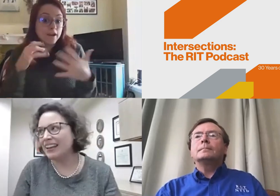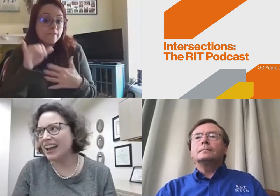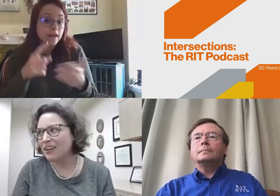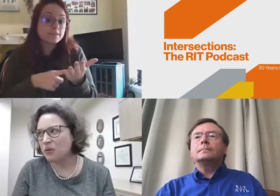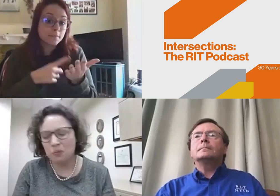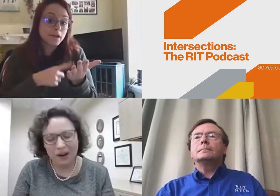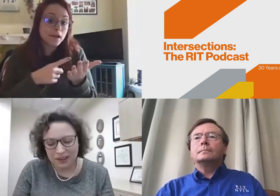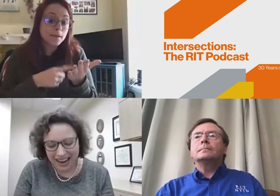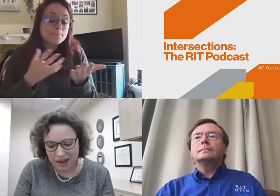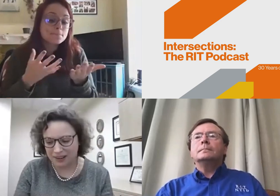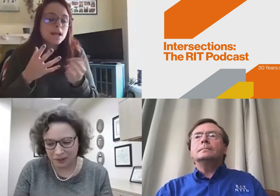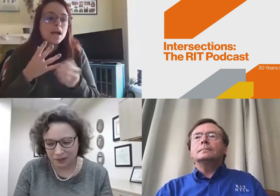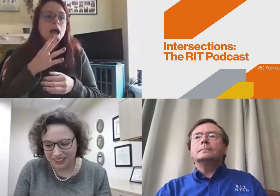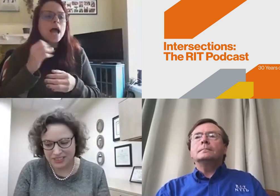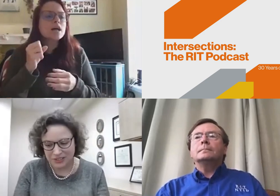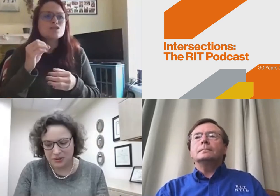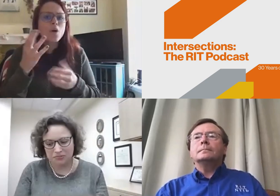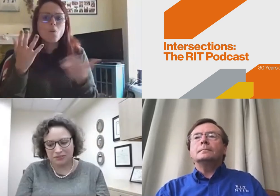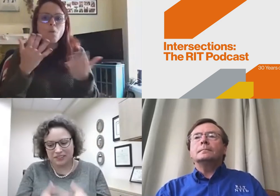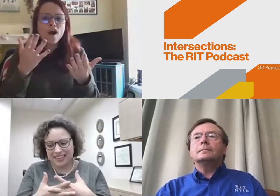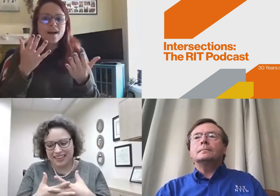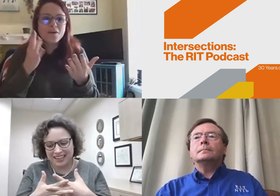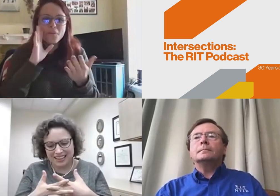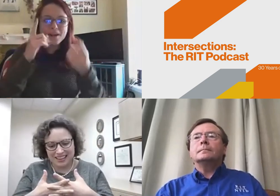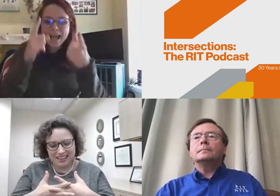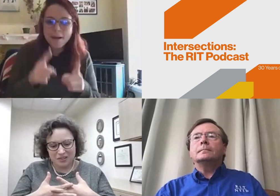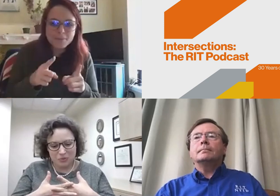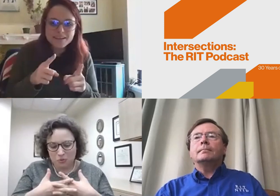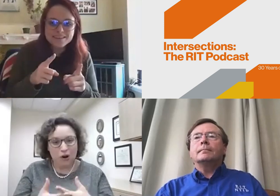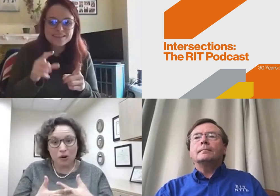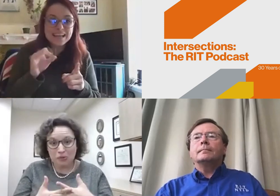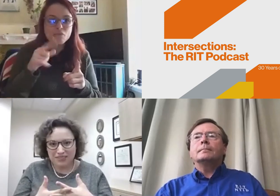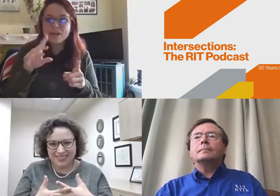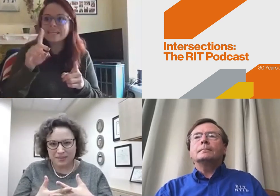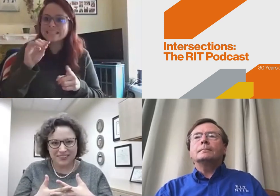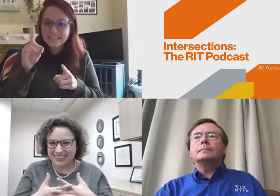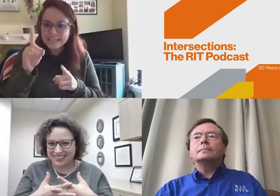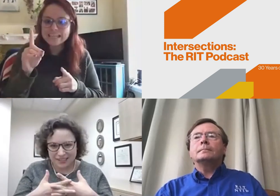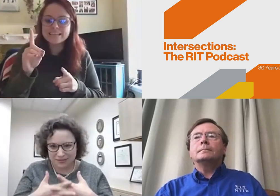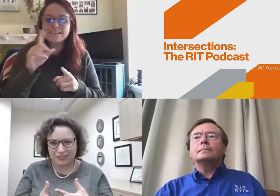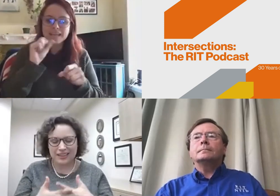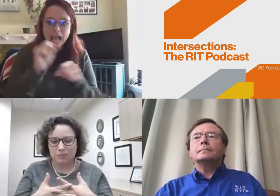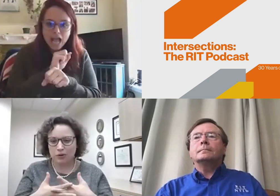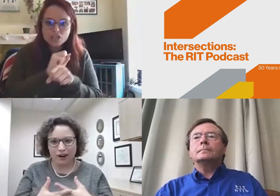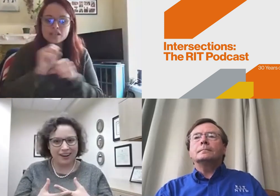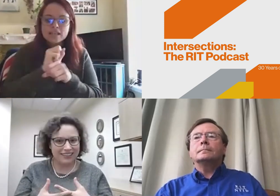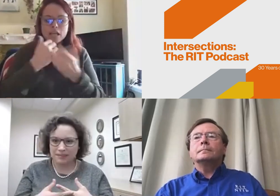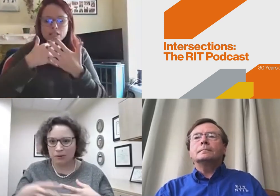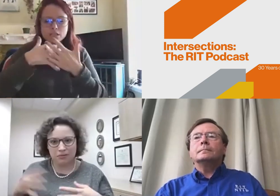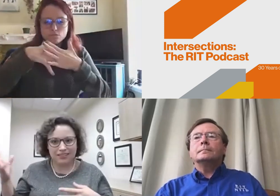And what would happen, what could we do if we really wove disability into diversity more broadly?